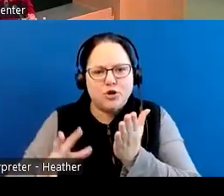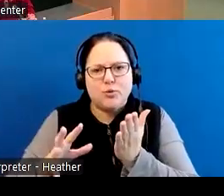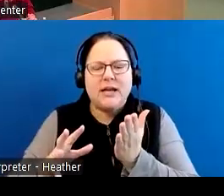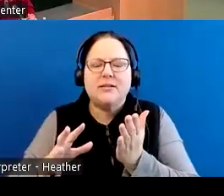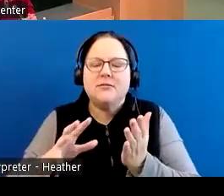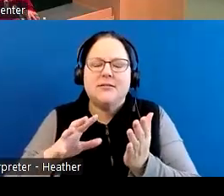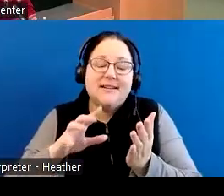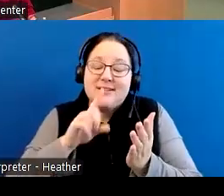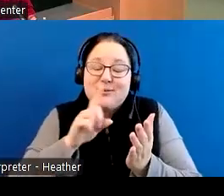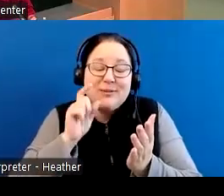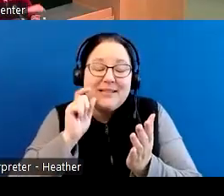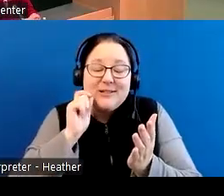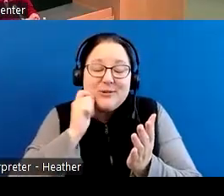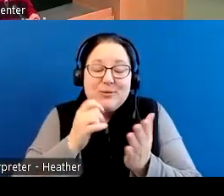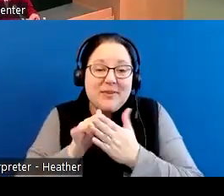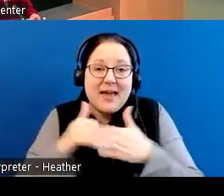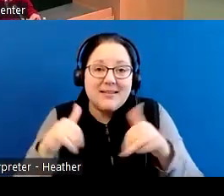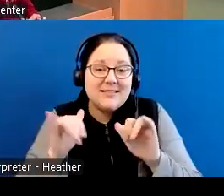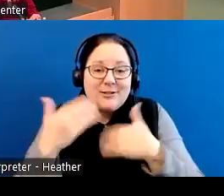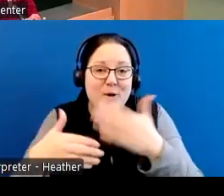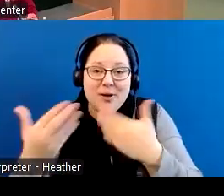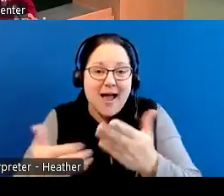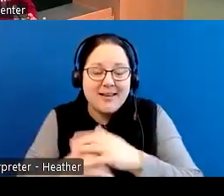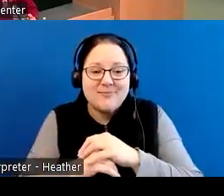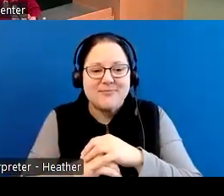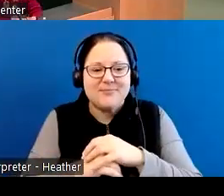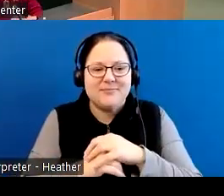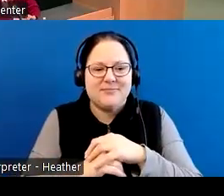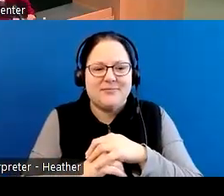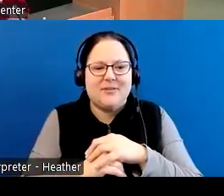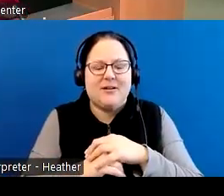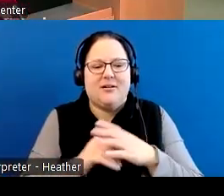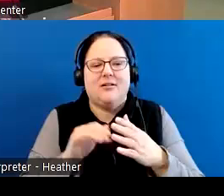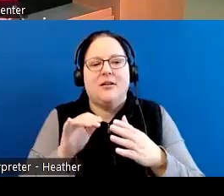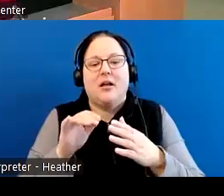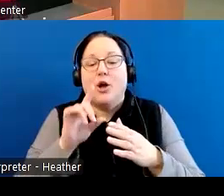still going on. Thank you, Dr. Cardella. Um and um and that was really just developed um for medical